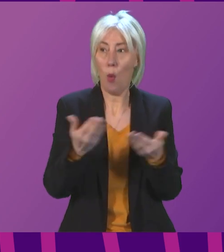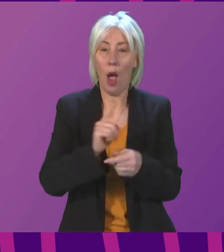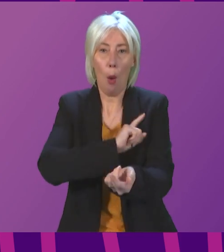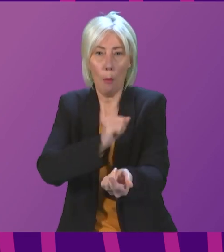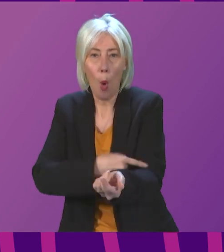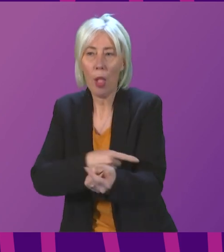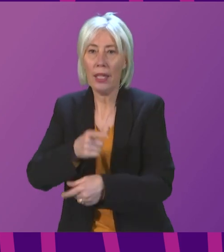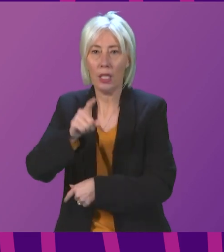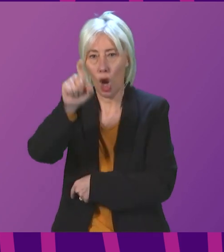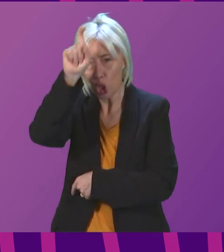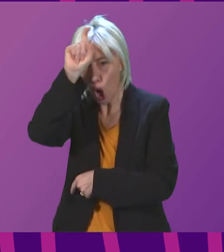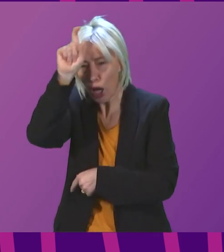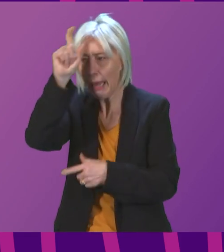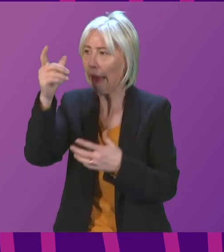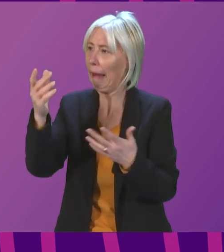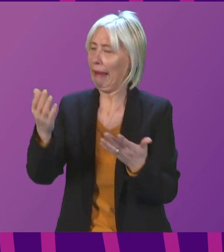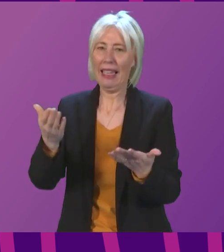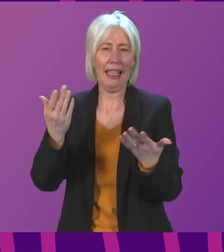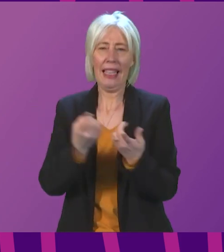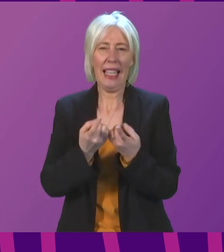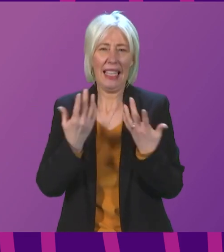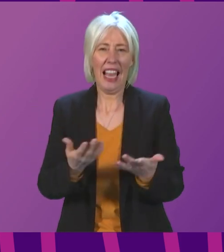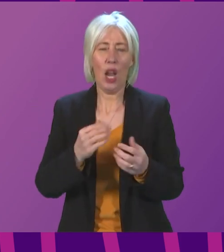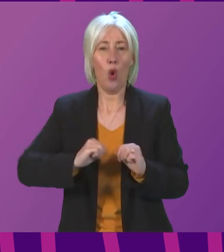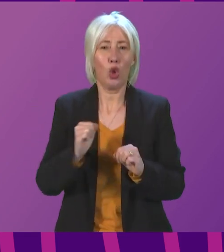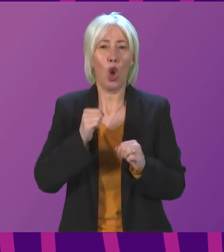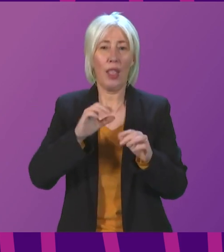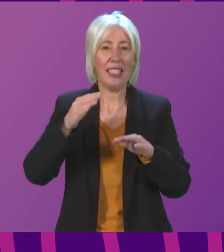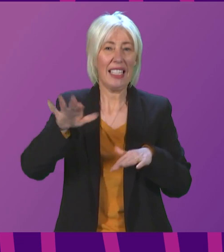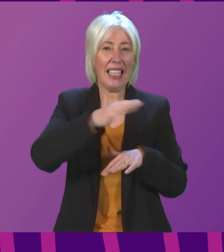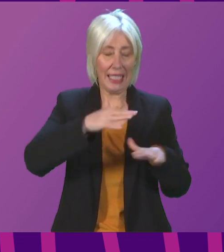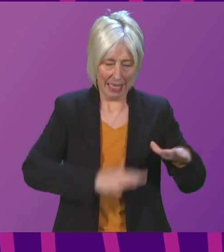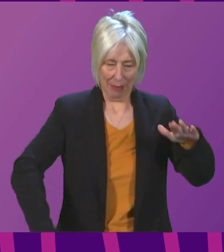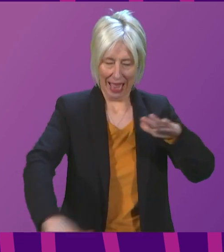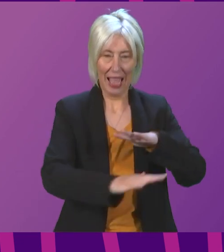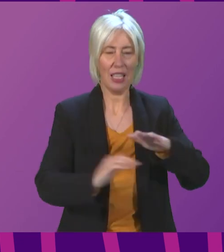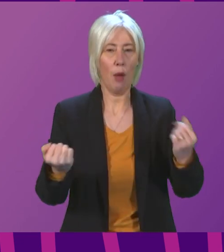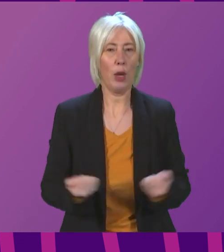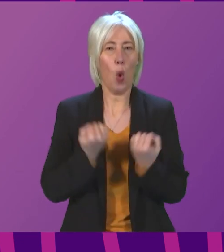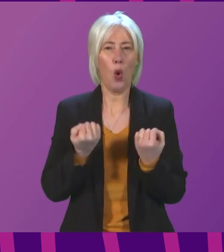Now, Scotland’s sea bed will be owned by foreign multinationals that have woeful human rights records.